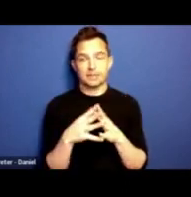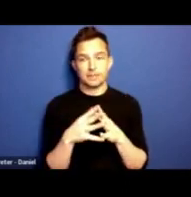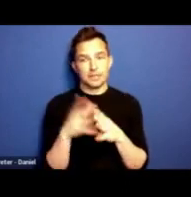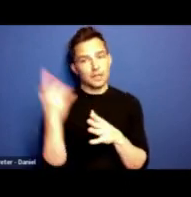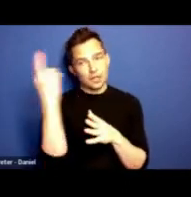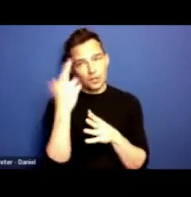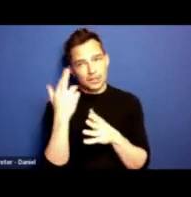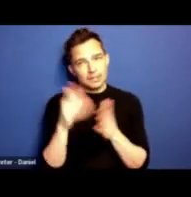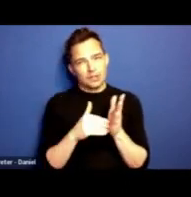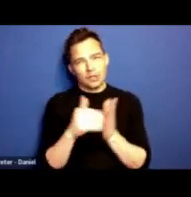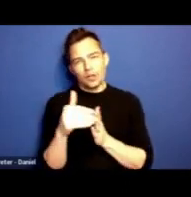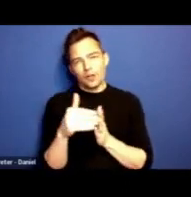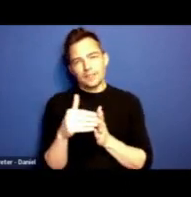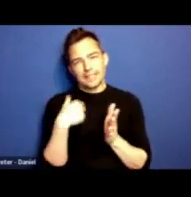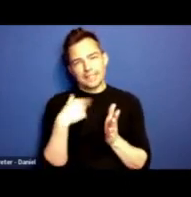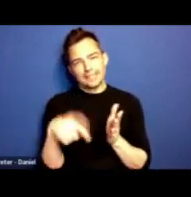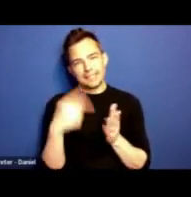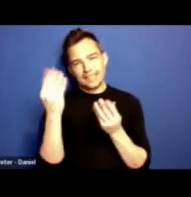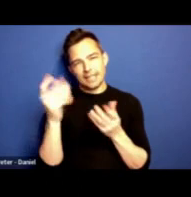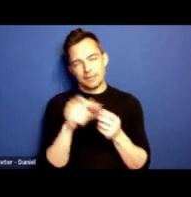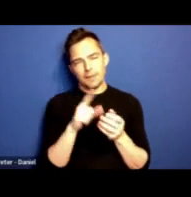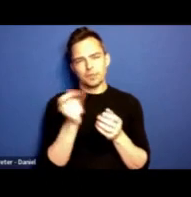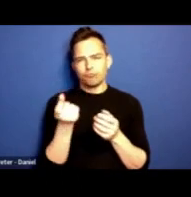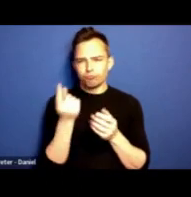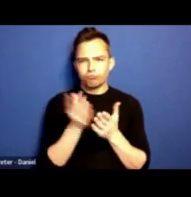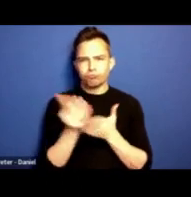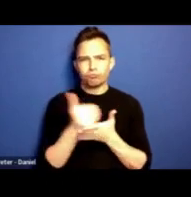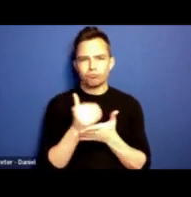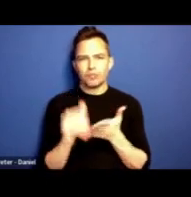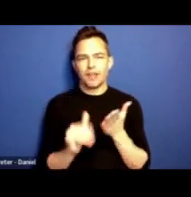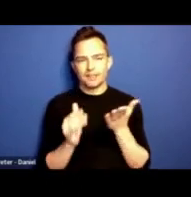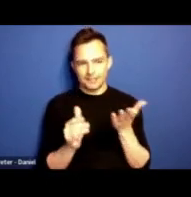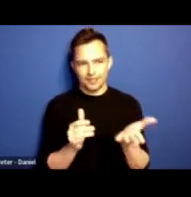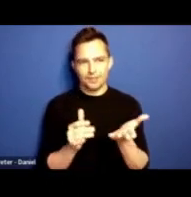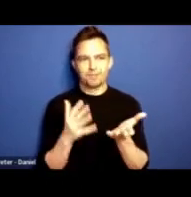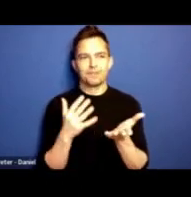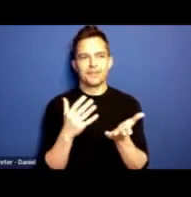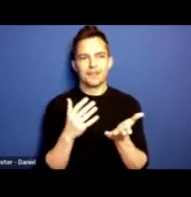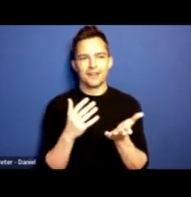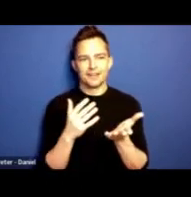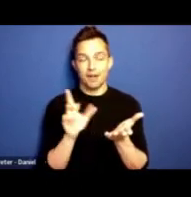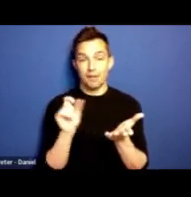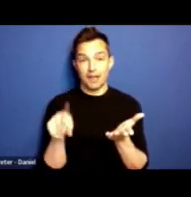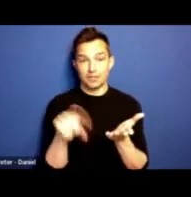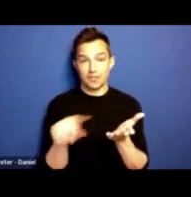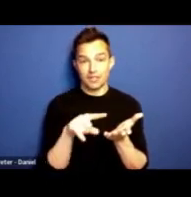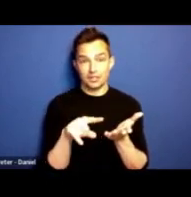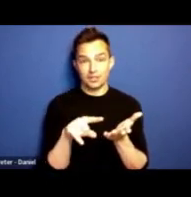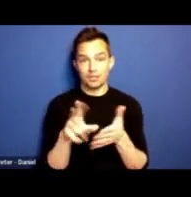often I need data to understand things. And so I'm going to ask you to share in that. And what